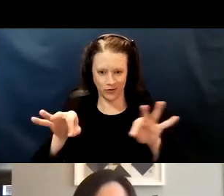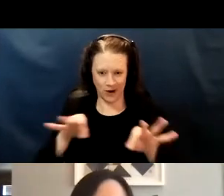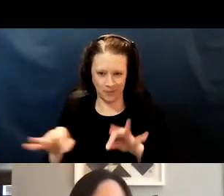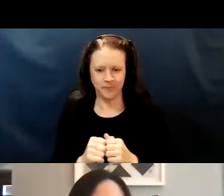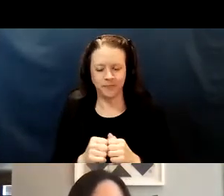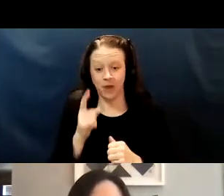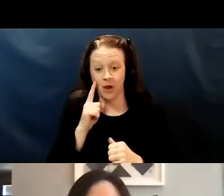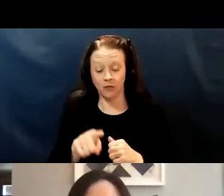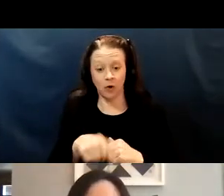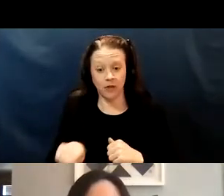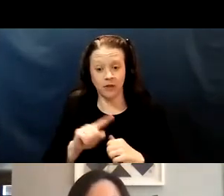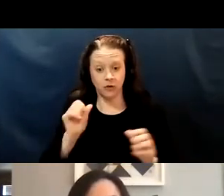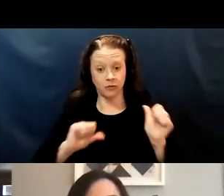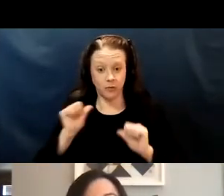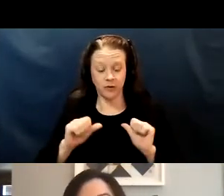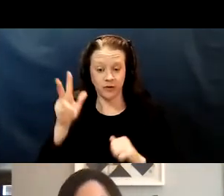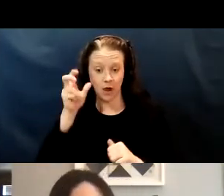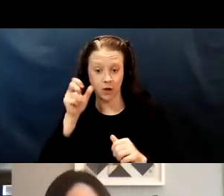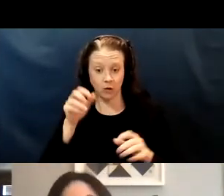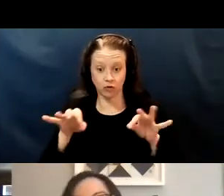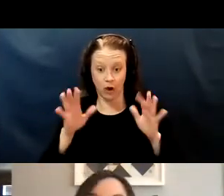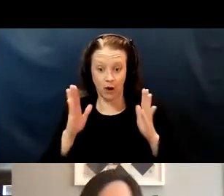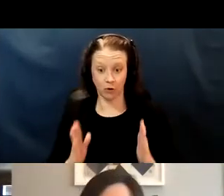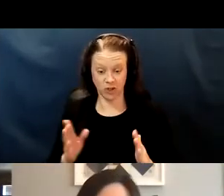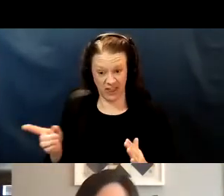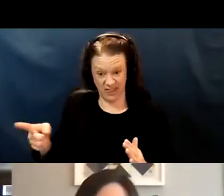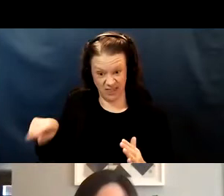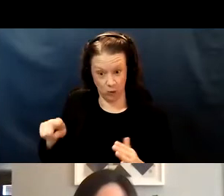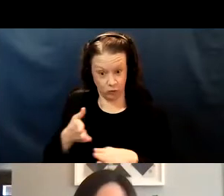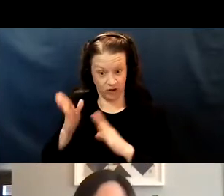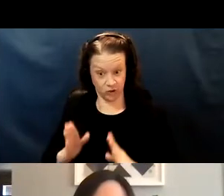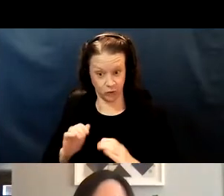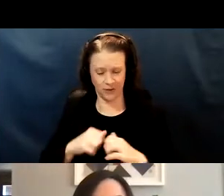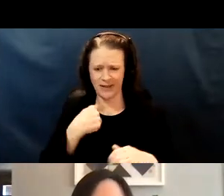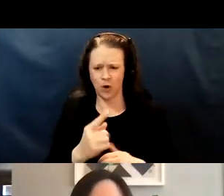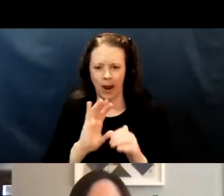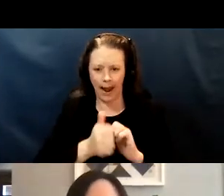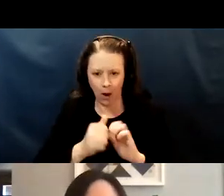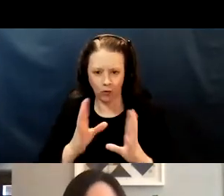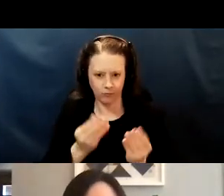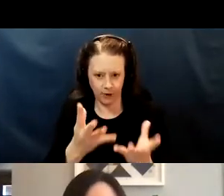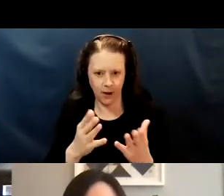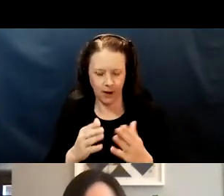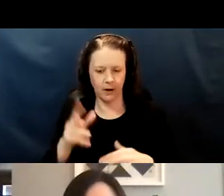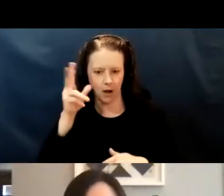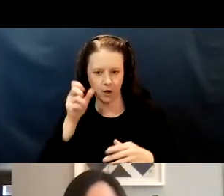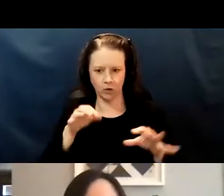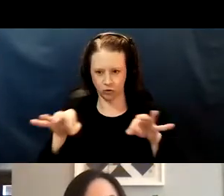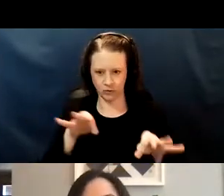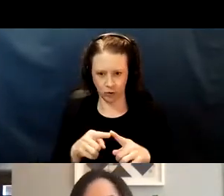will really help tell you how they can provide audio descriptions for you depending on what platform you're using much there's